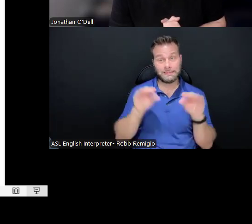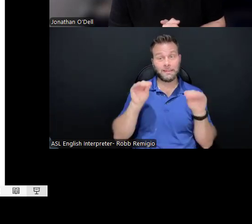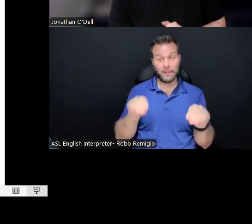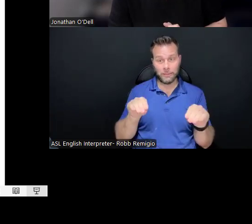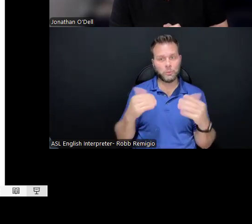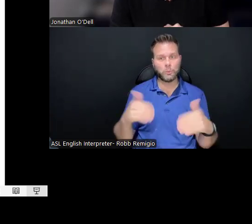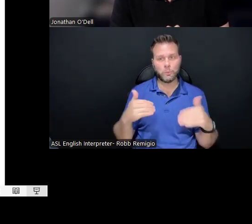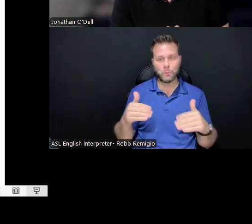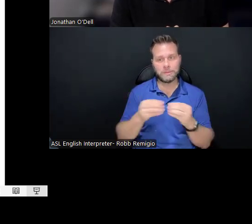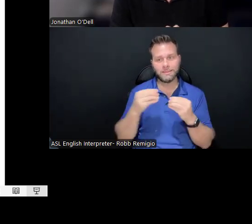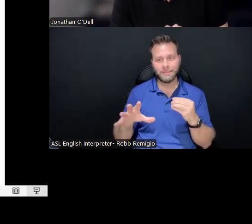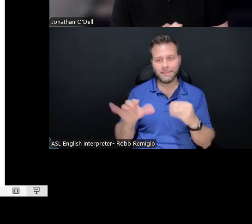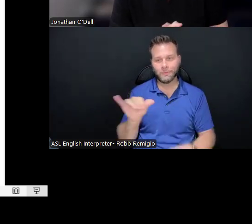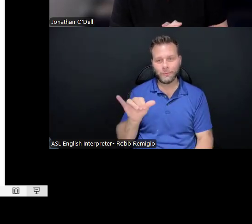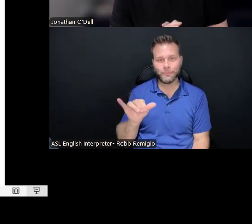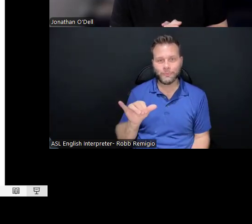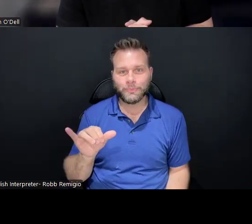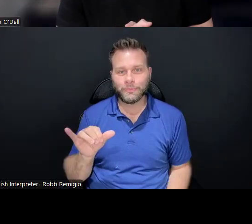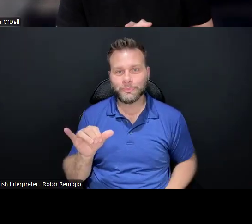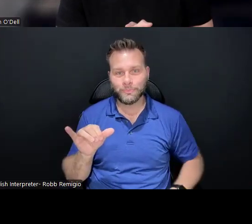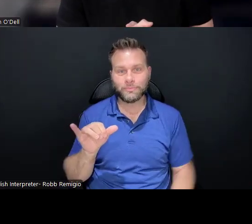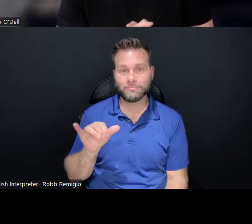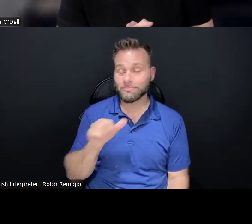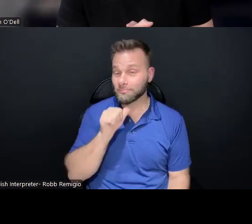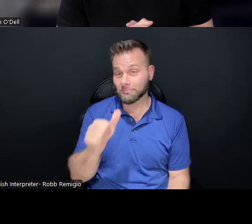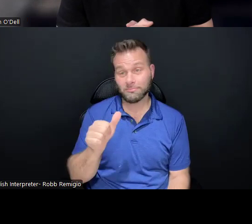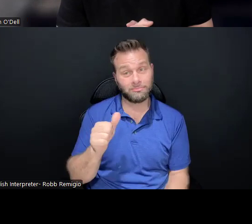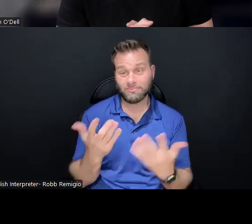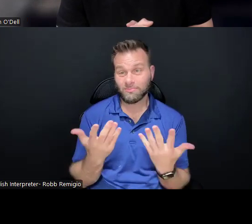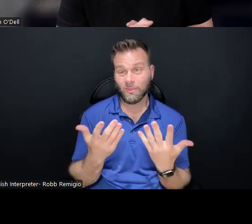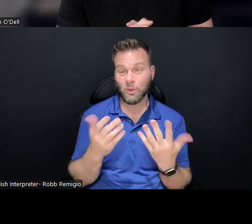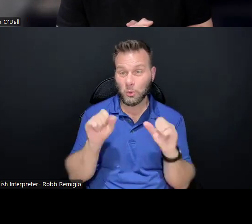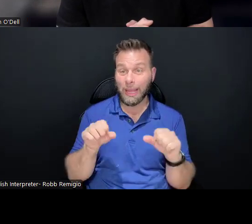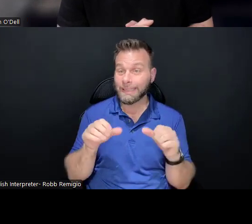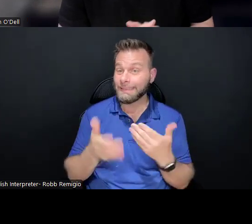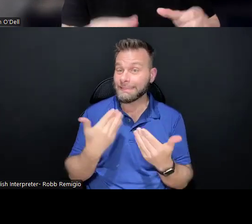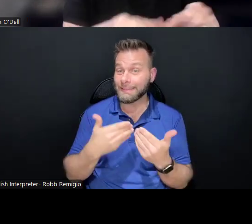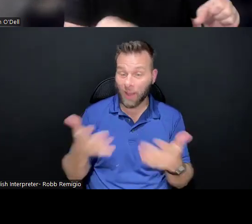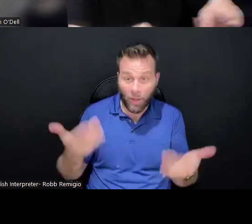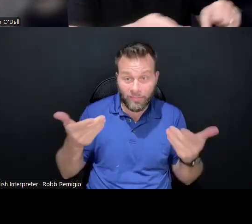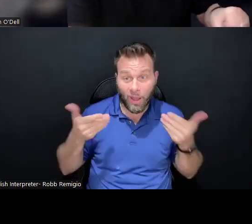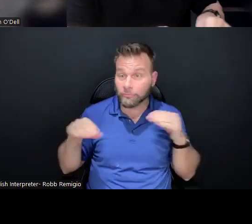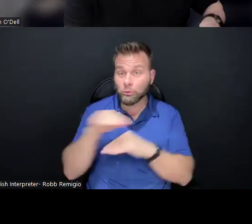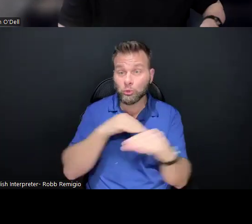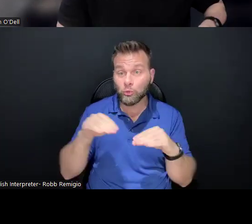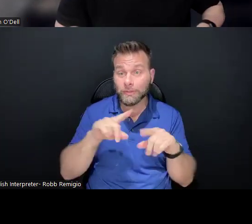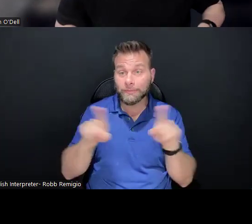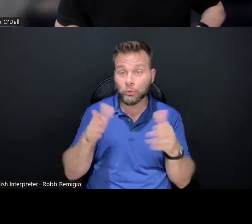Even in the installation phase, it is still a relatively expensive thing to do. It is not something you can move around easily.